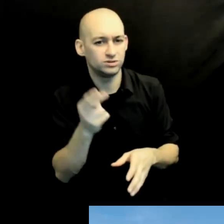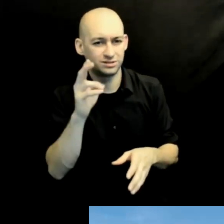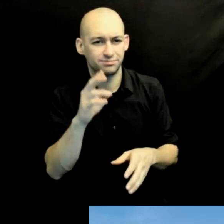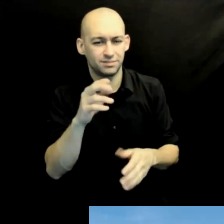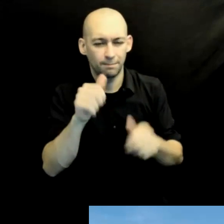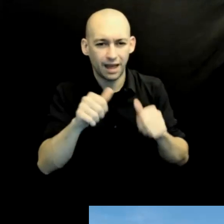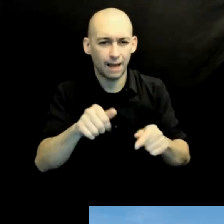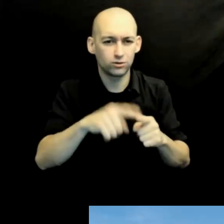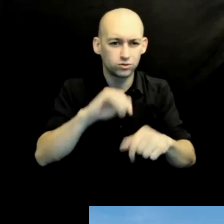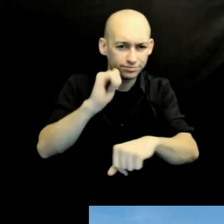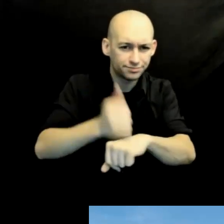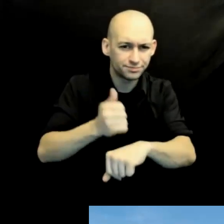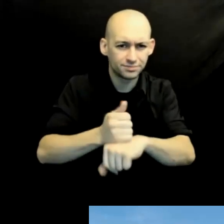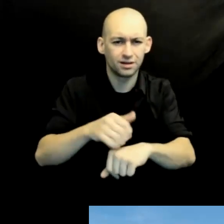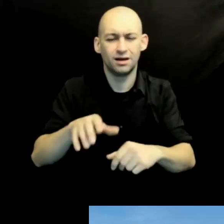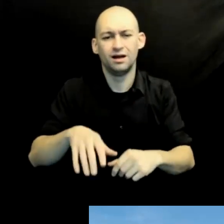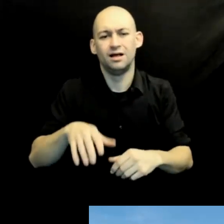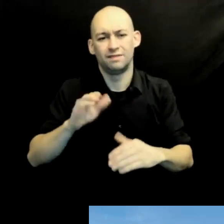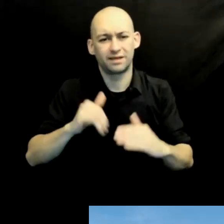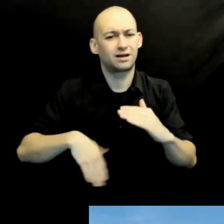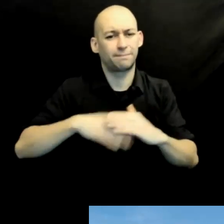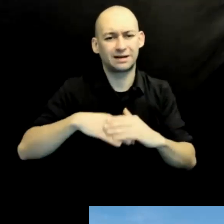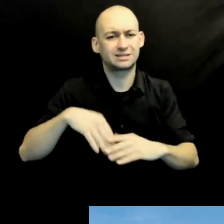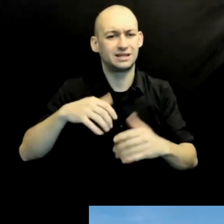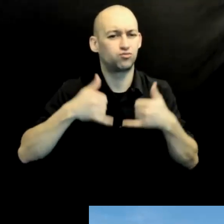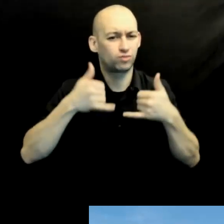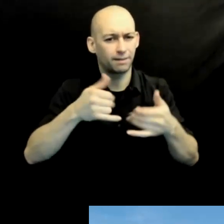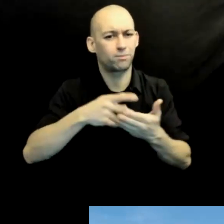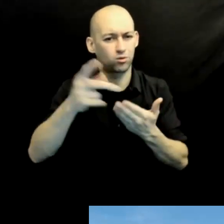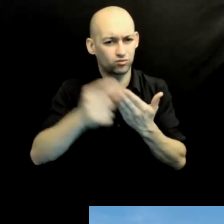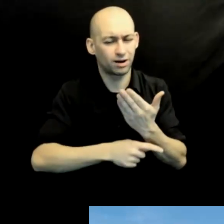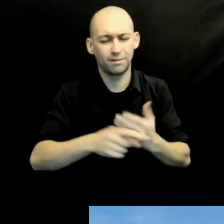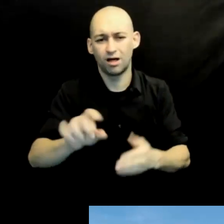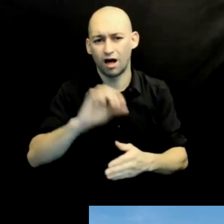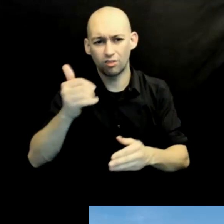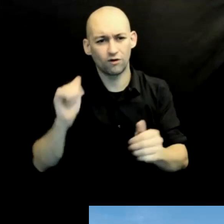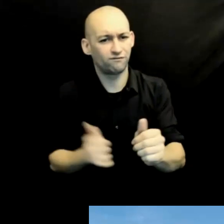aspects of the Capacity Grant program. So my other follow-up question to you, obviously,